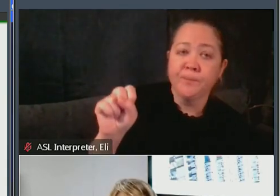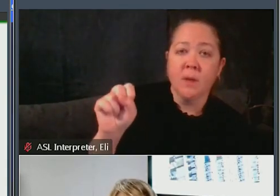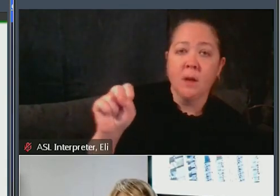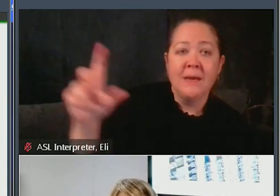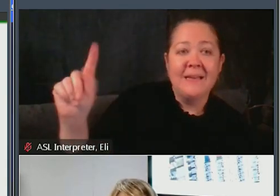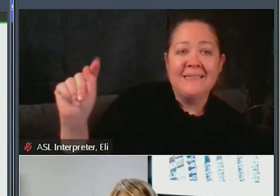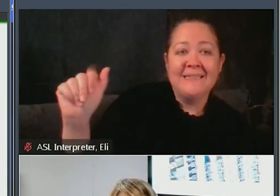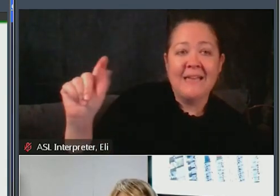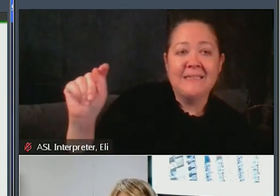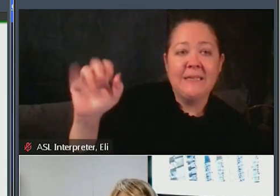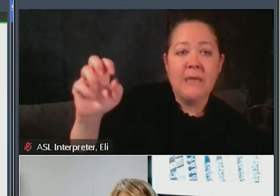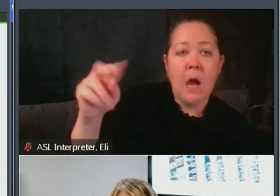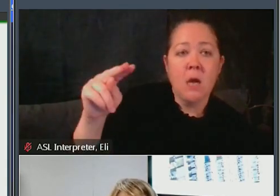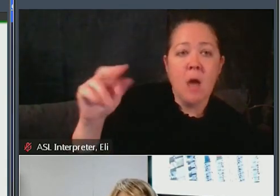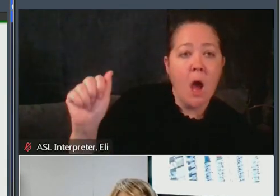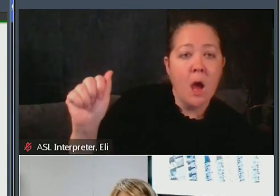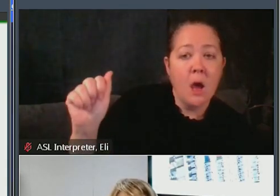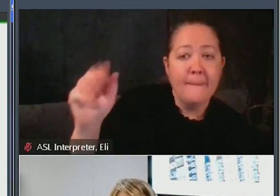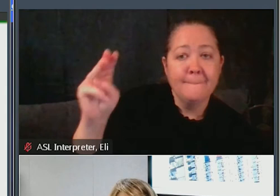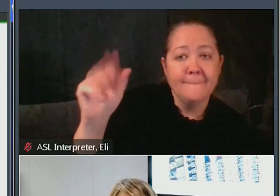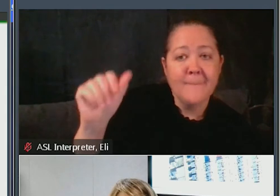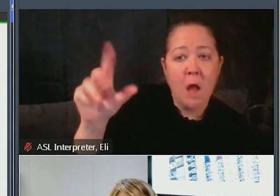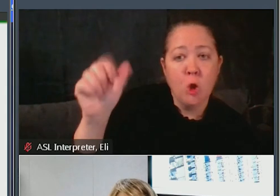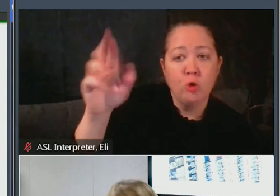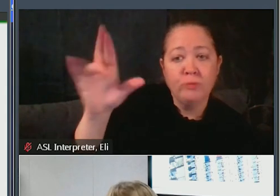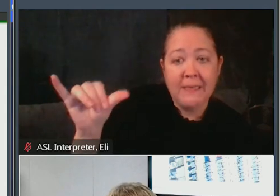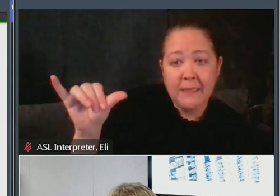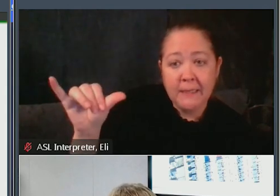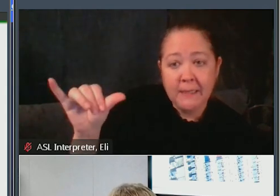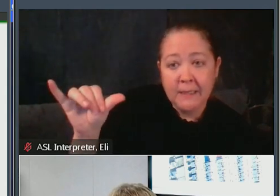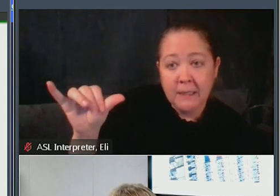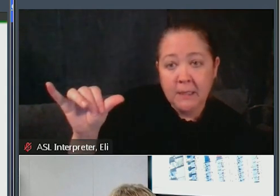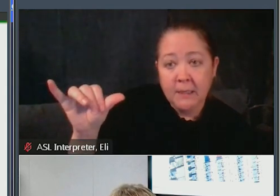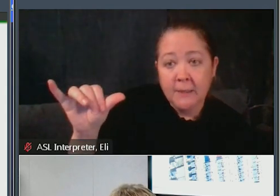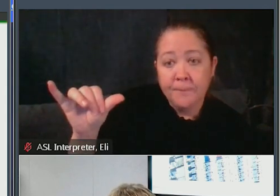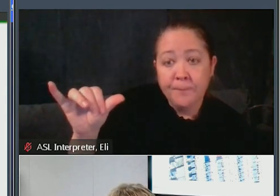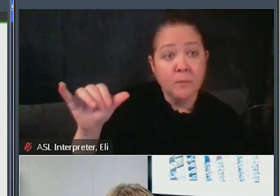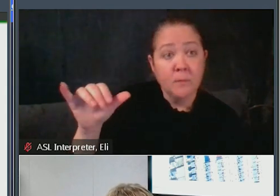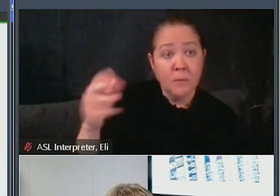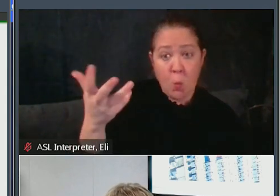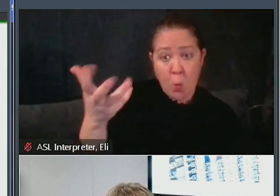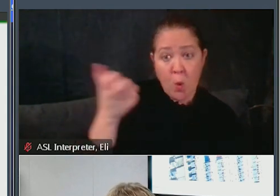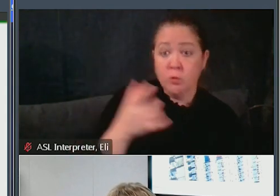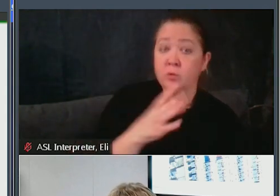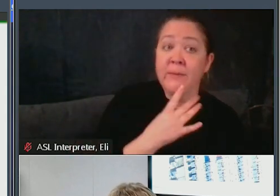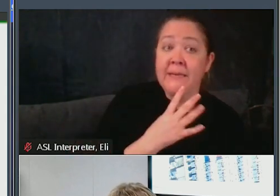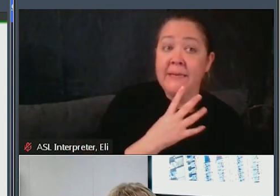I think we called her earlier. I'm here. Okay. Do you wish to speak now or do you wish to speak at a later date?